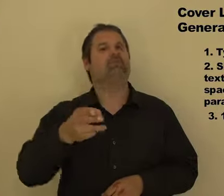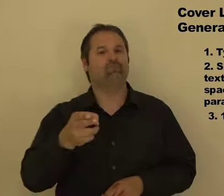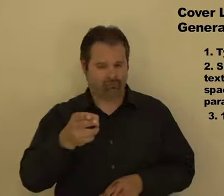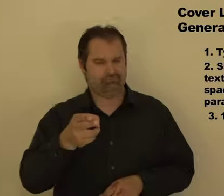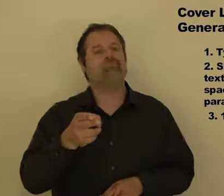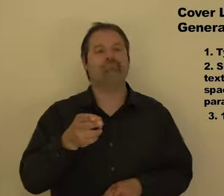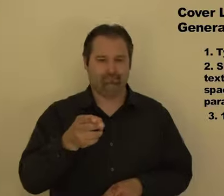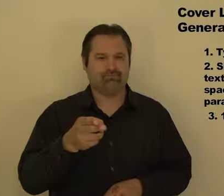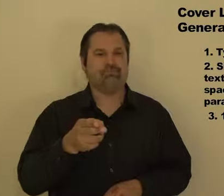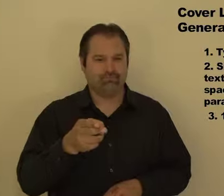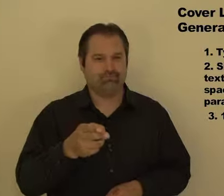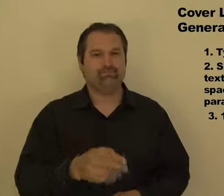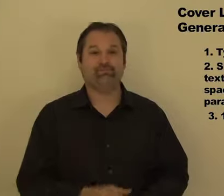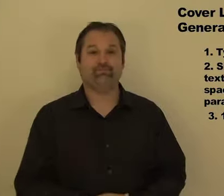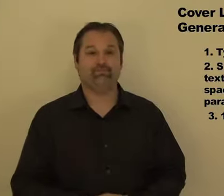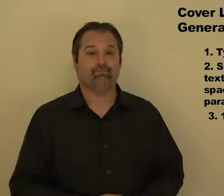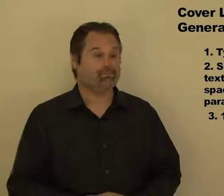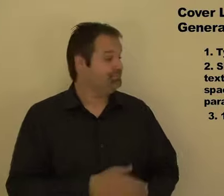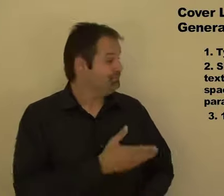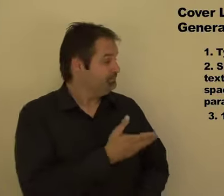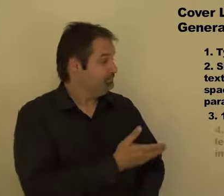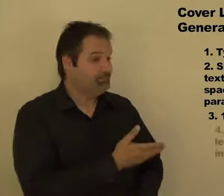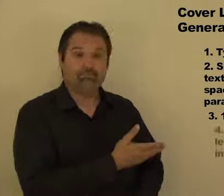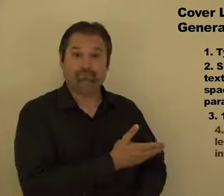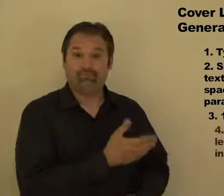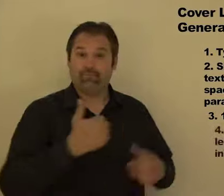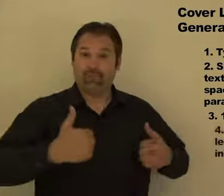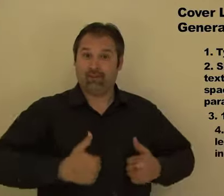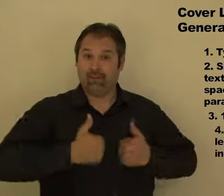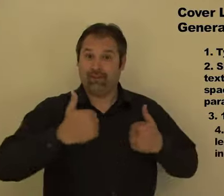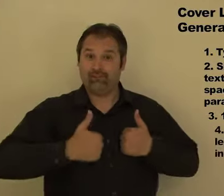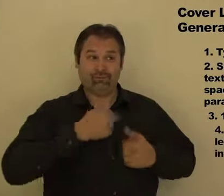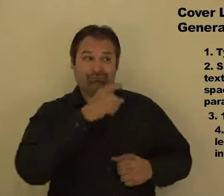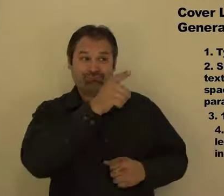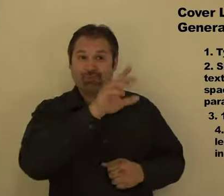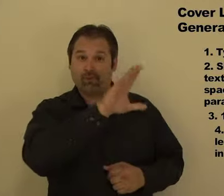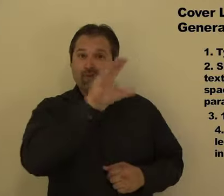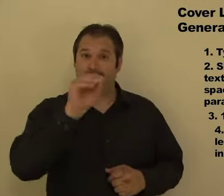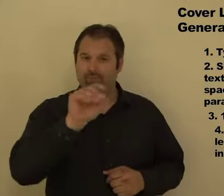Include the person's name and title in the address.